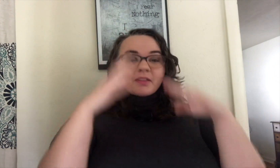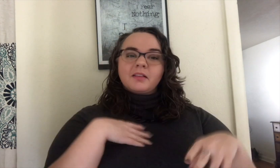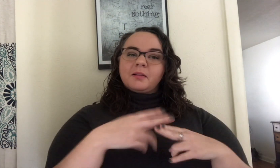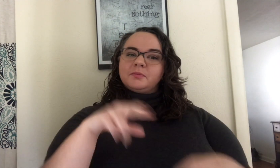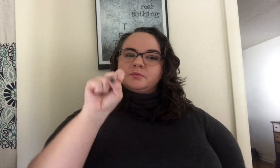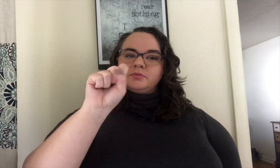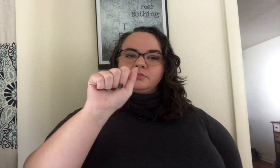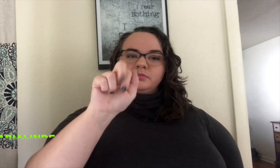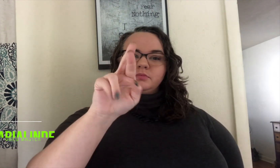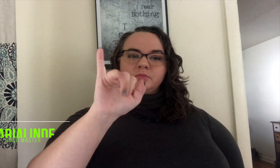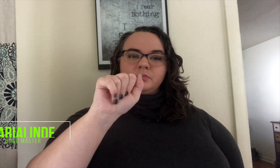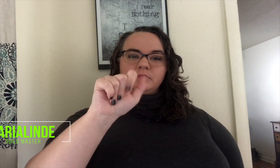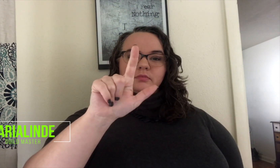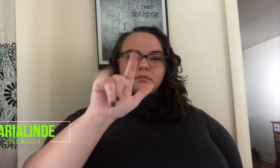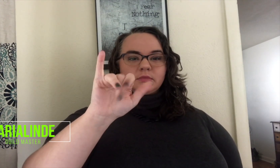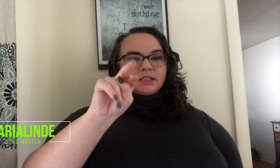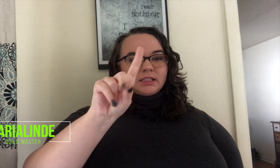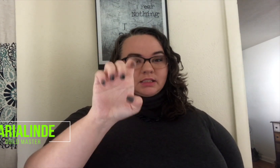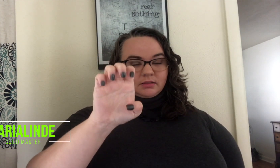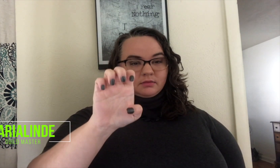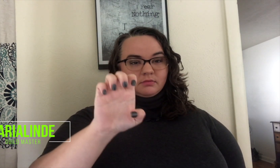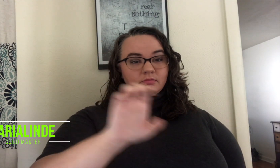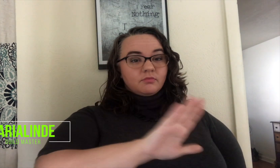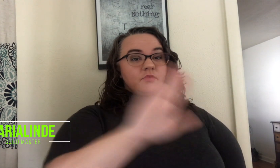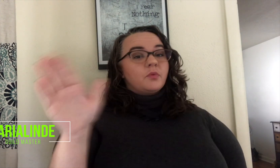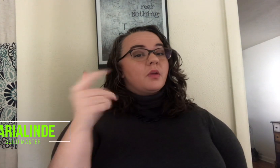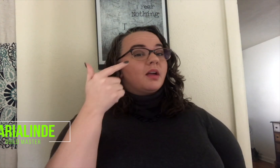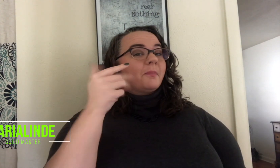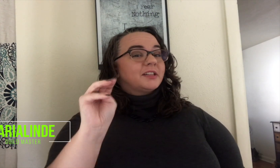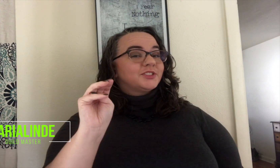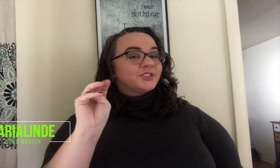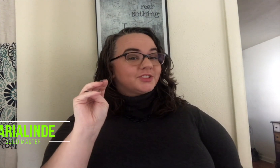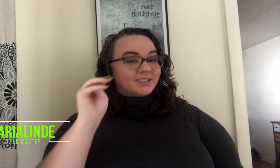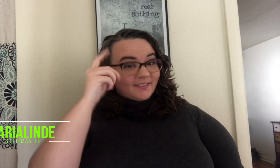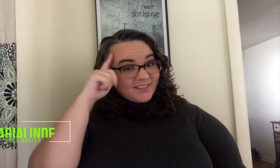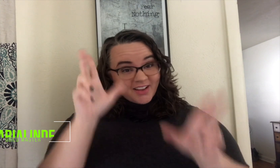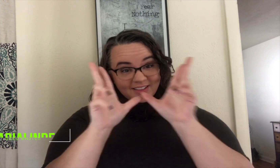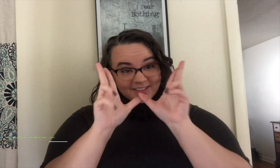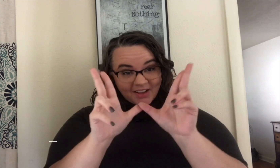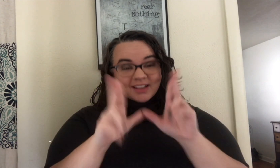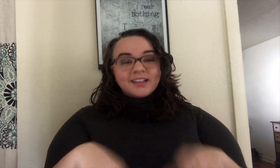Hello! My name is Sarialinde - your GM for